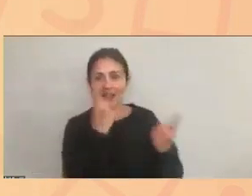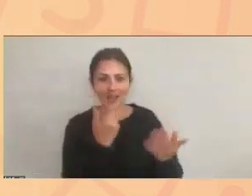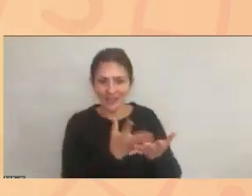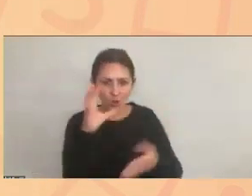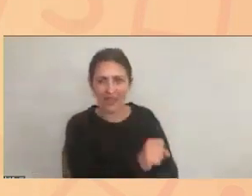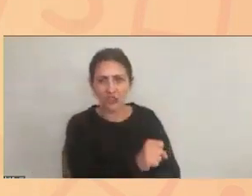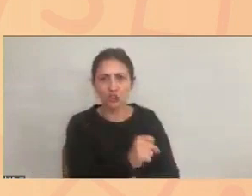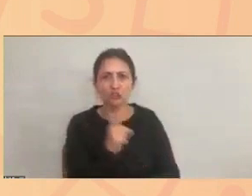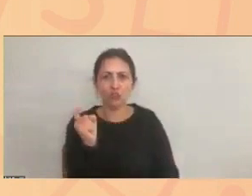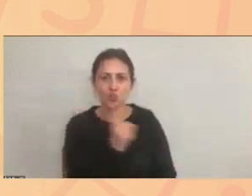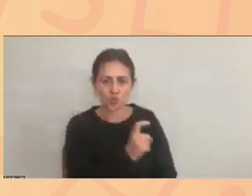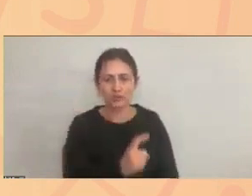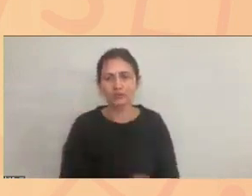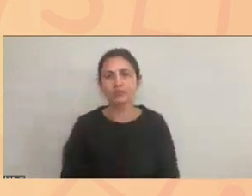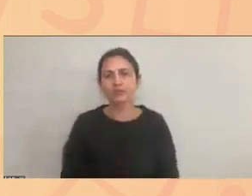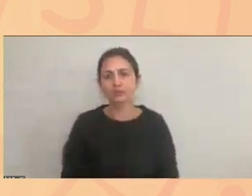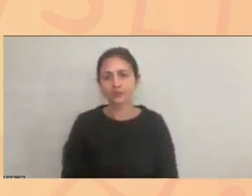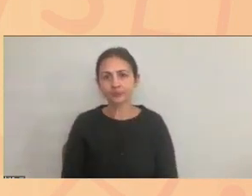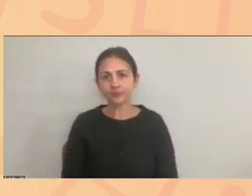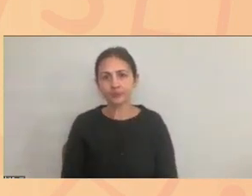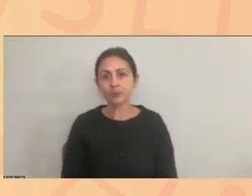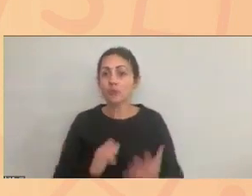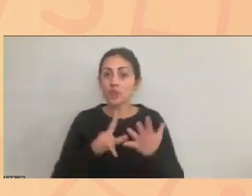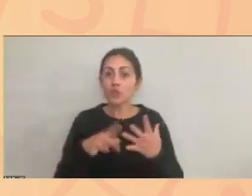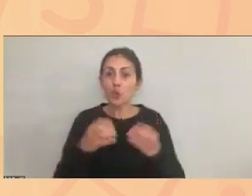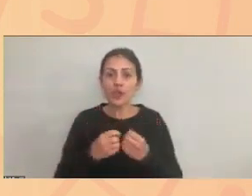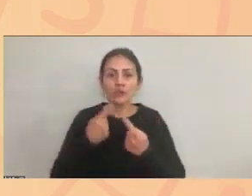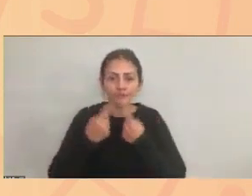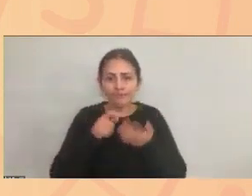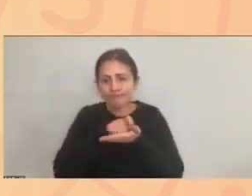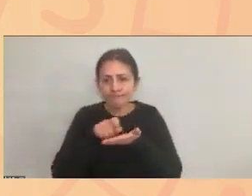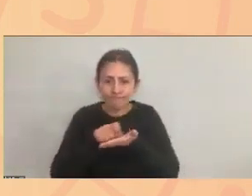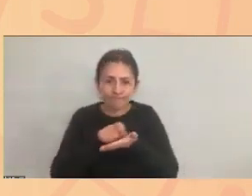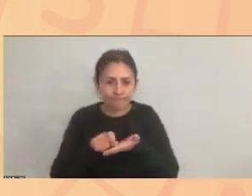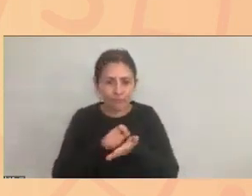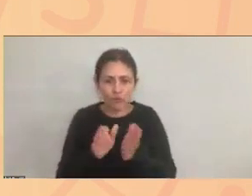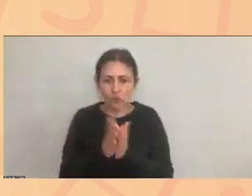But yeah, doing the stories, it's really good.